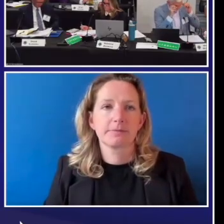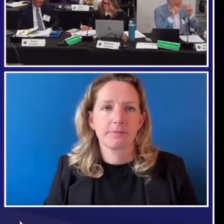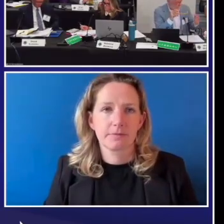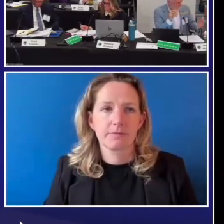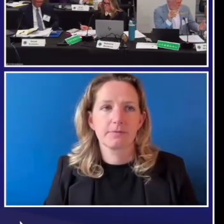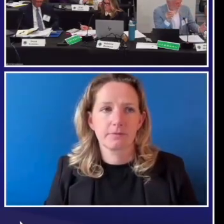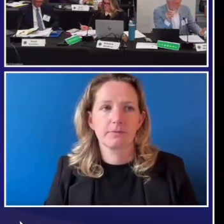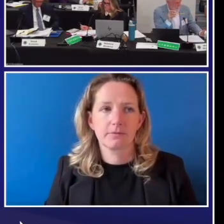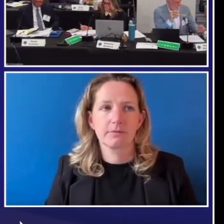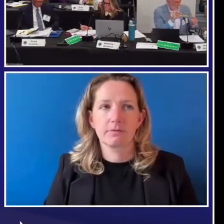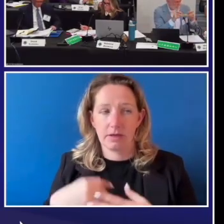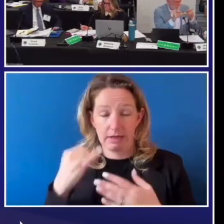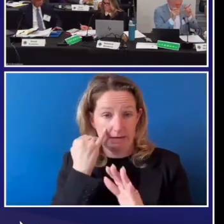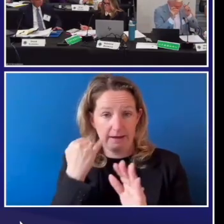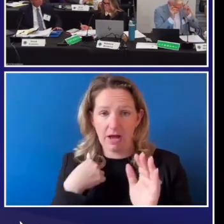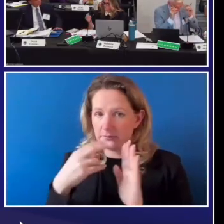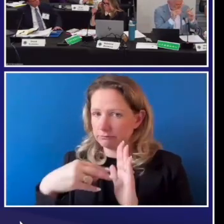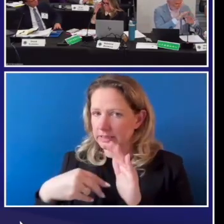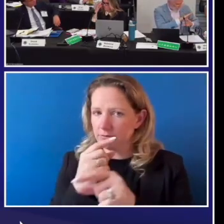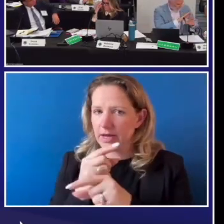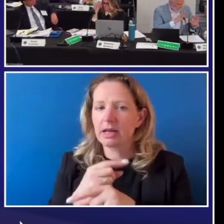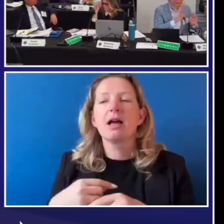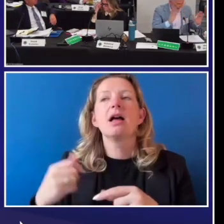I'm reading this correctly, that the secretary will not determine.